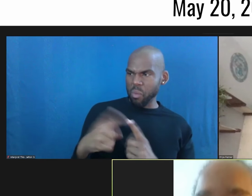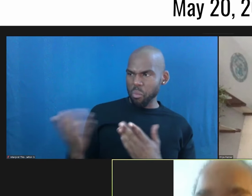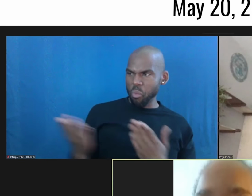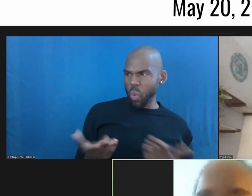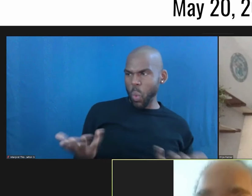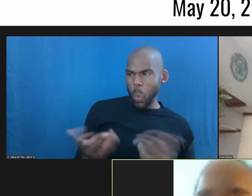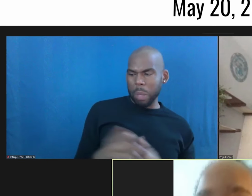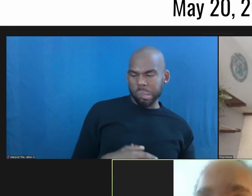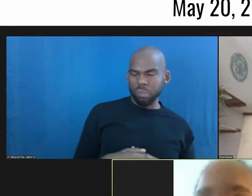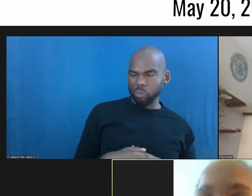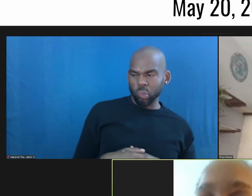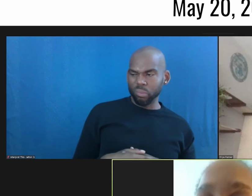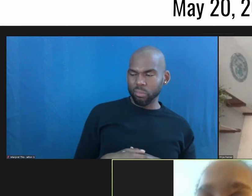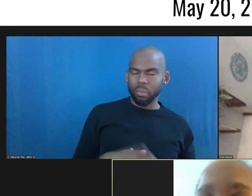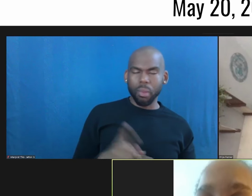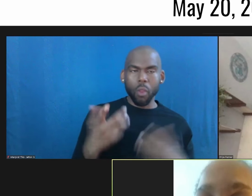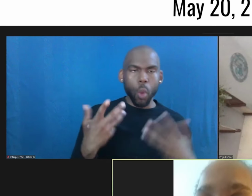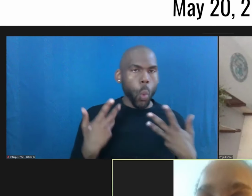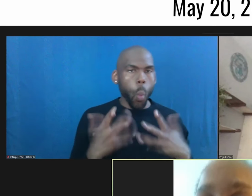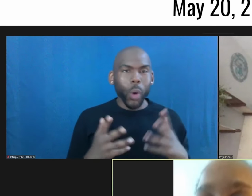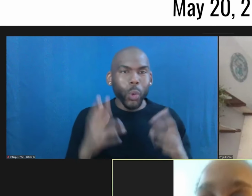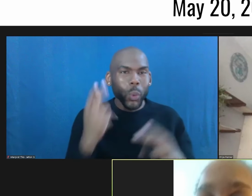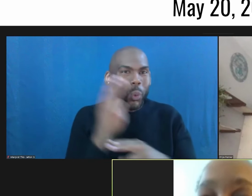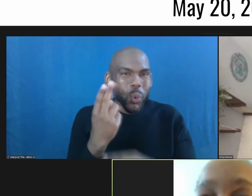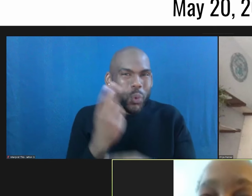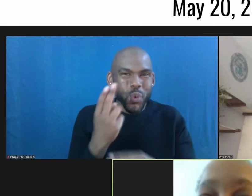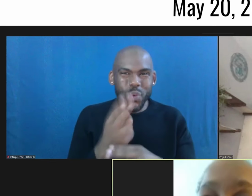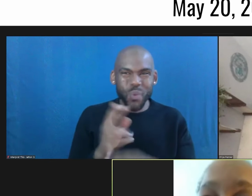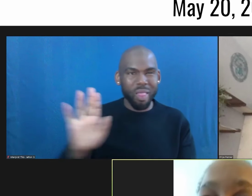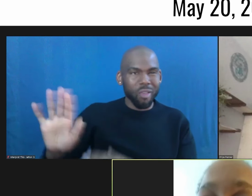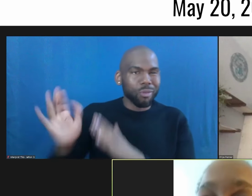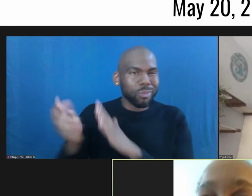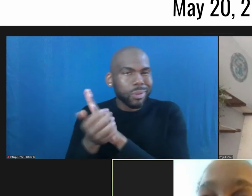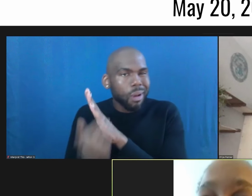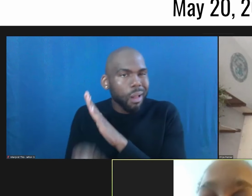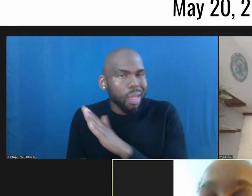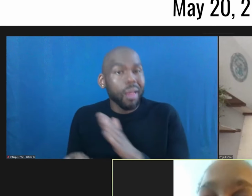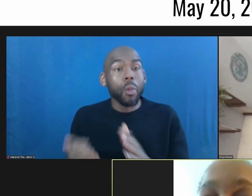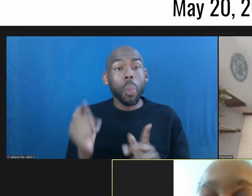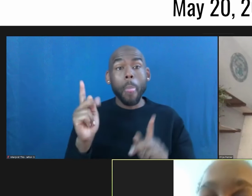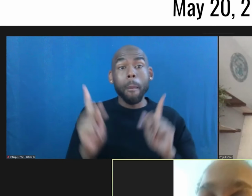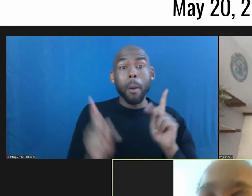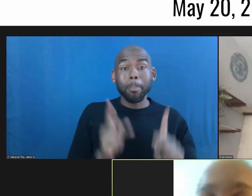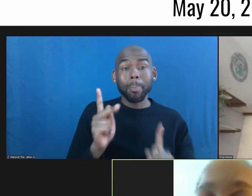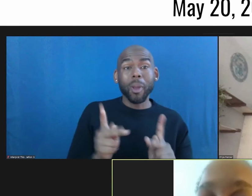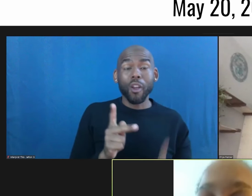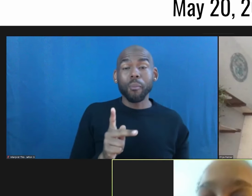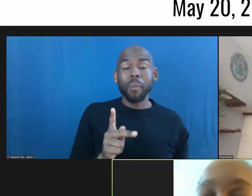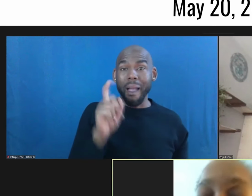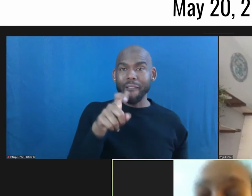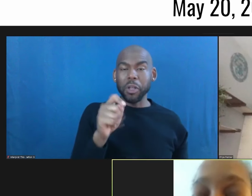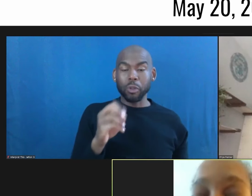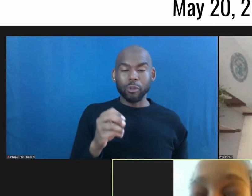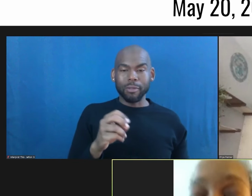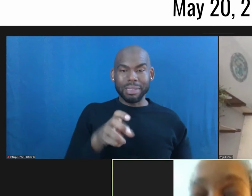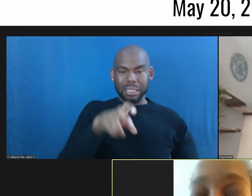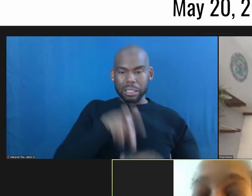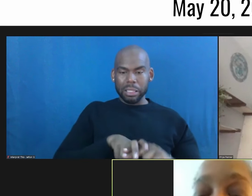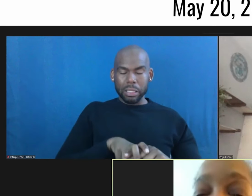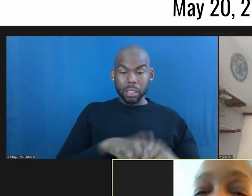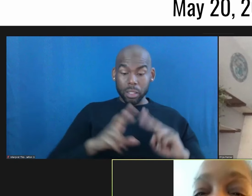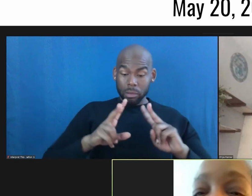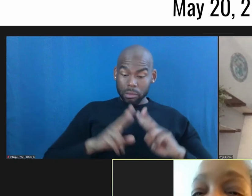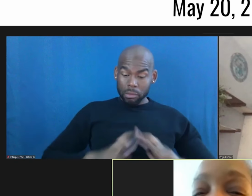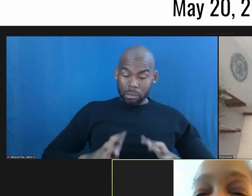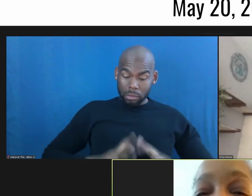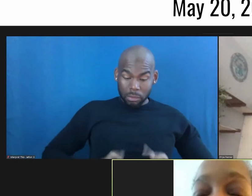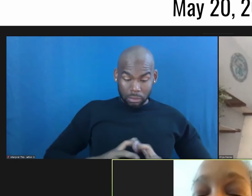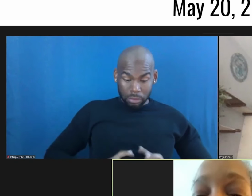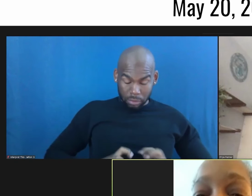utilize that. So, you know, people have to sit with themselves, breathe, and know that